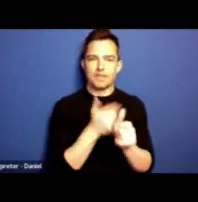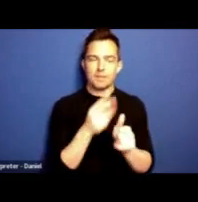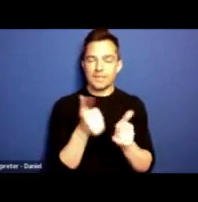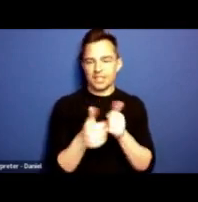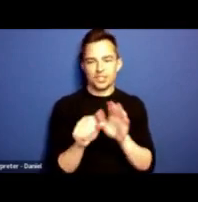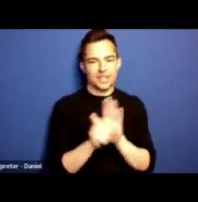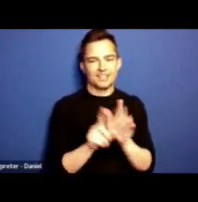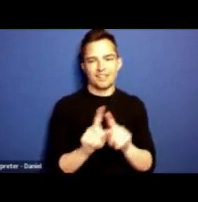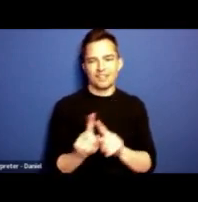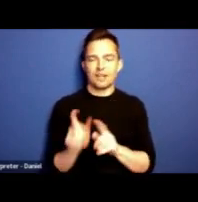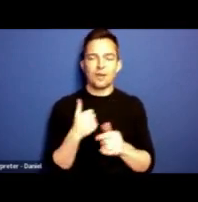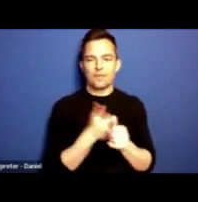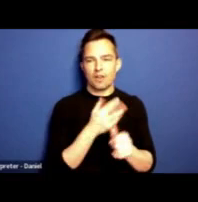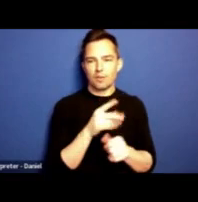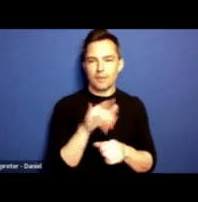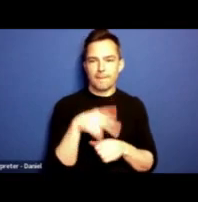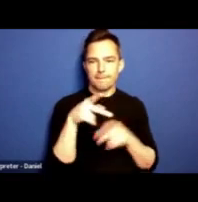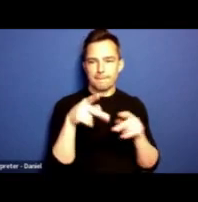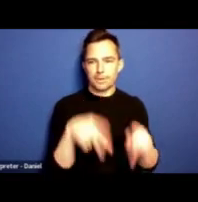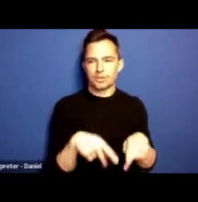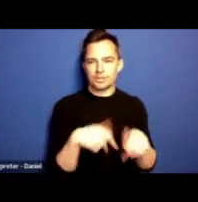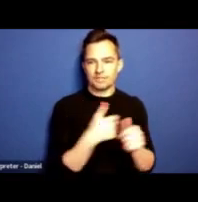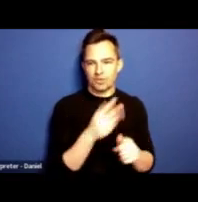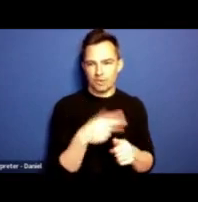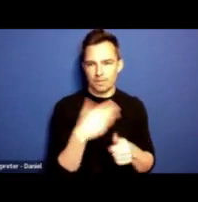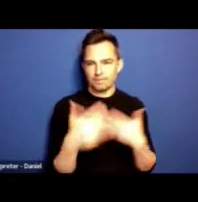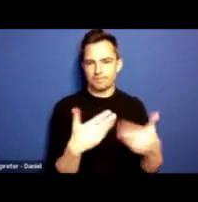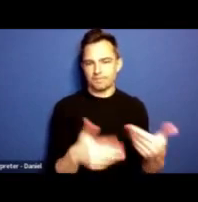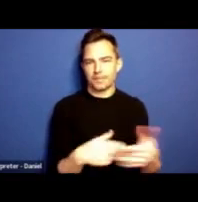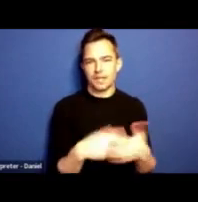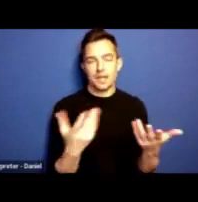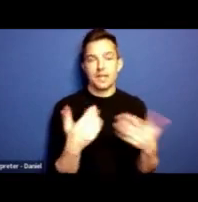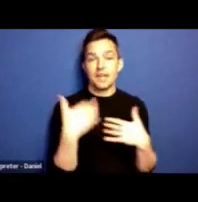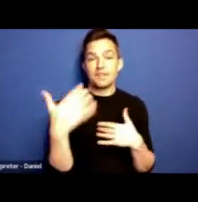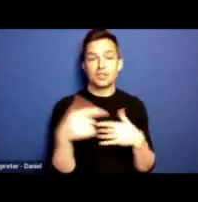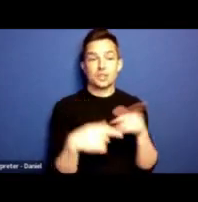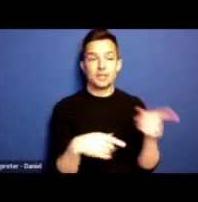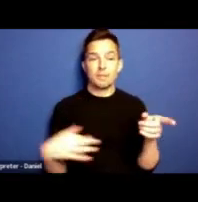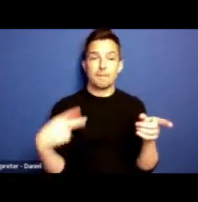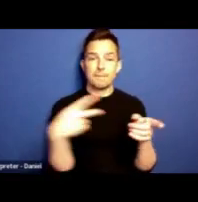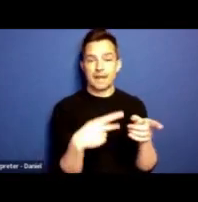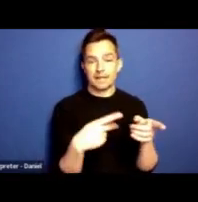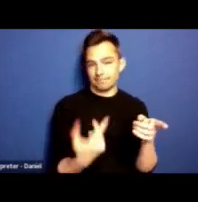follow up with the person and he eventually got back to machining